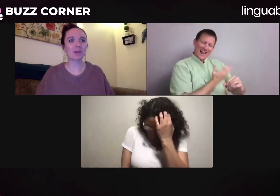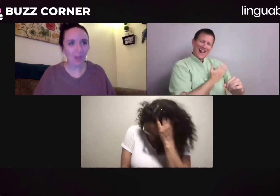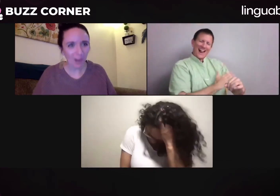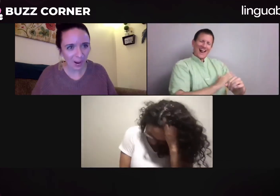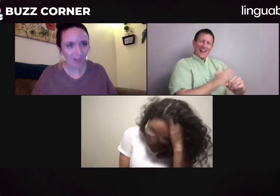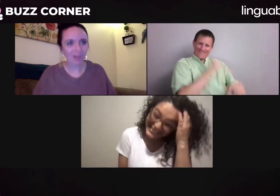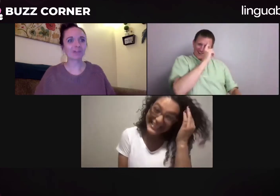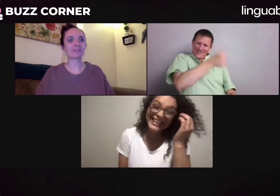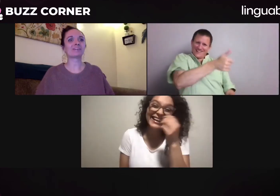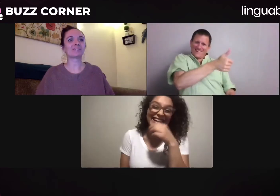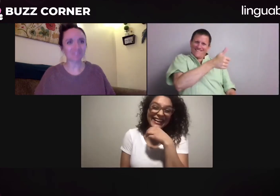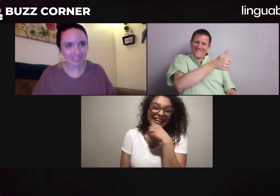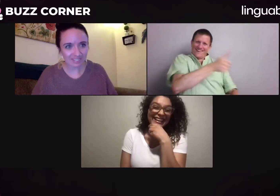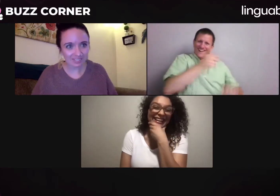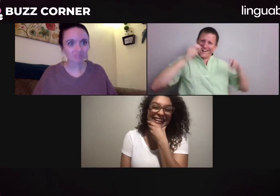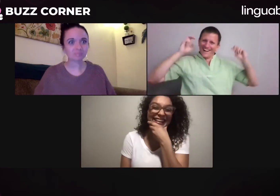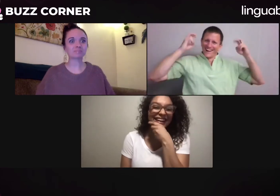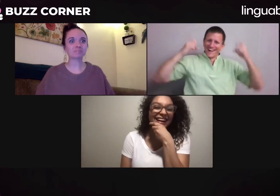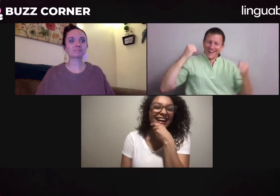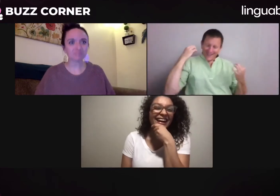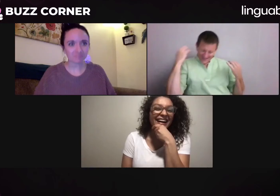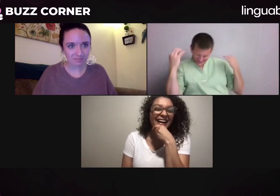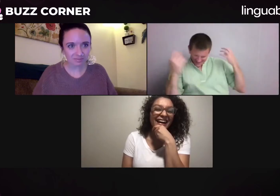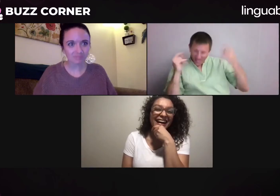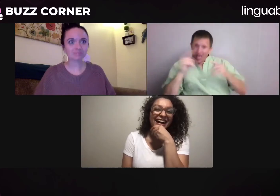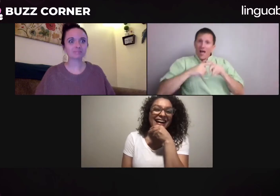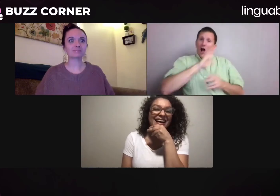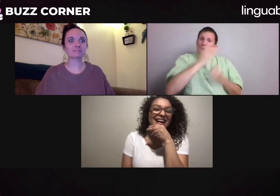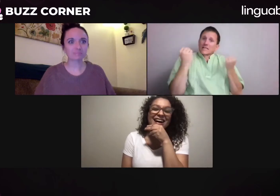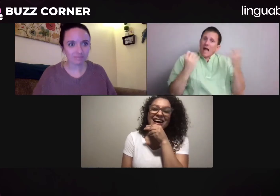singing in the shower, singing for themselves kind of thing.